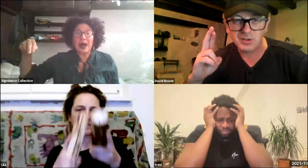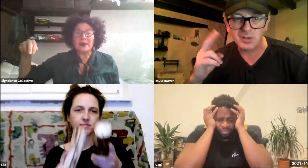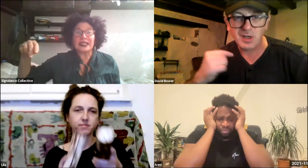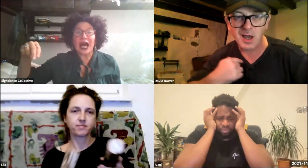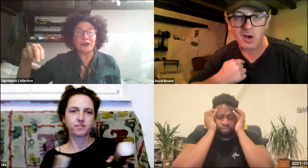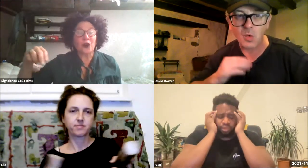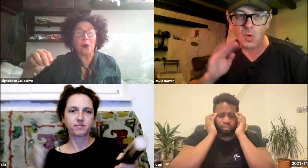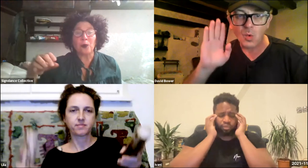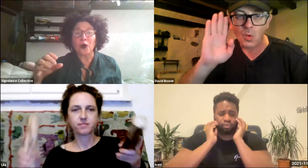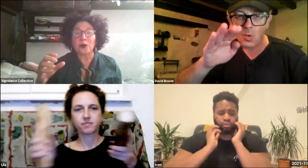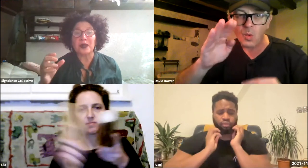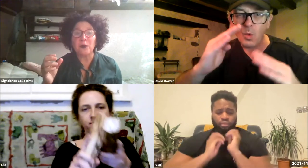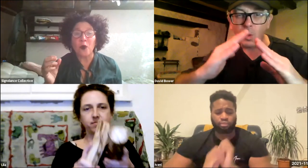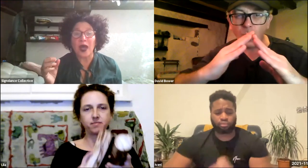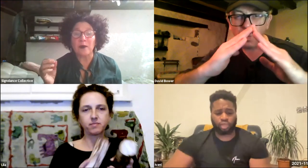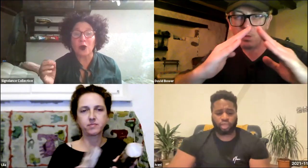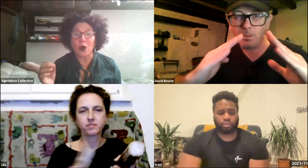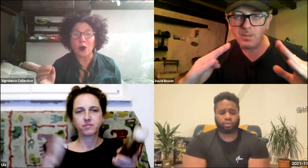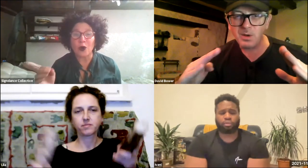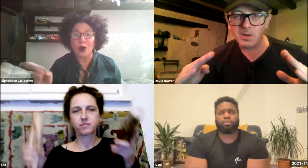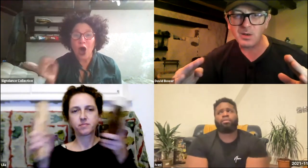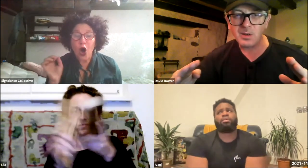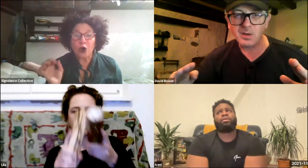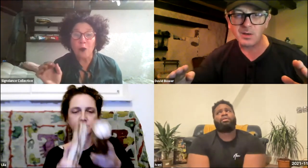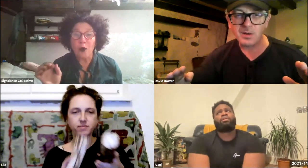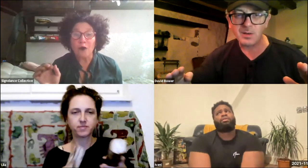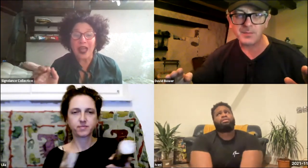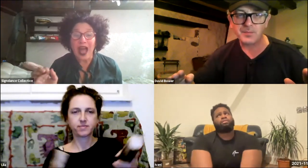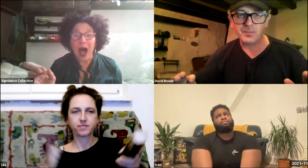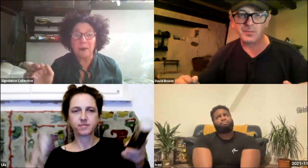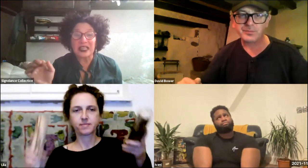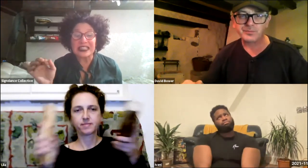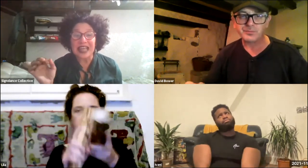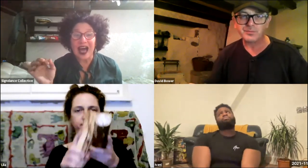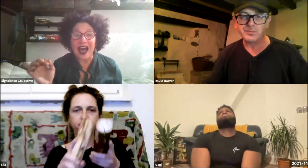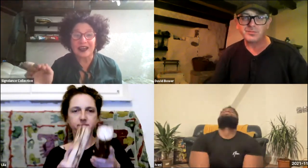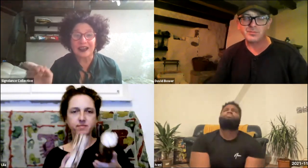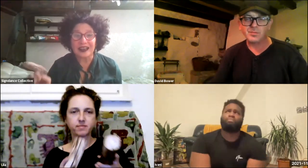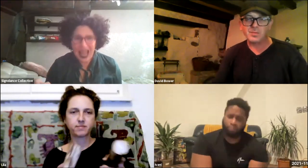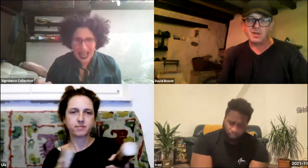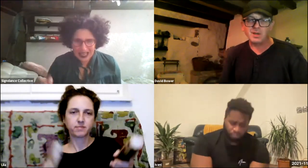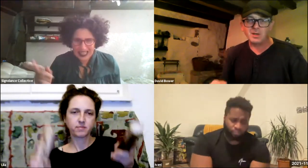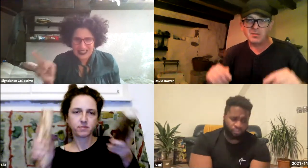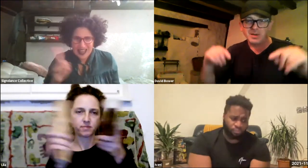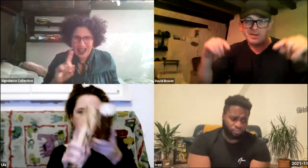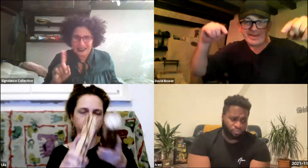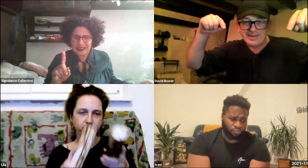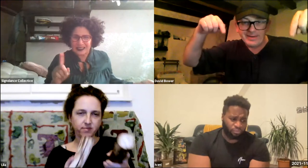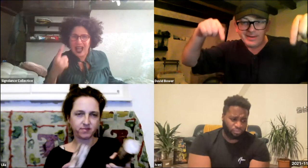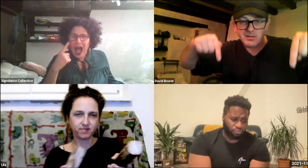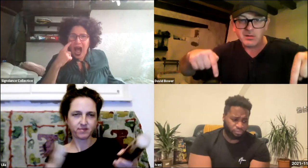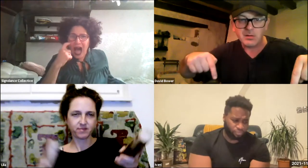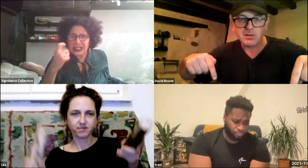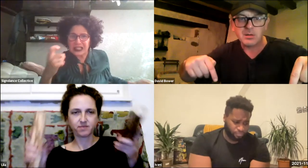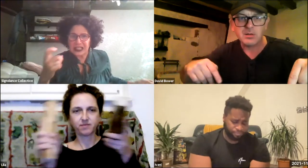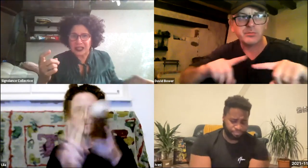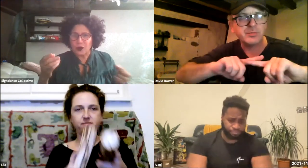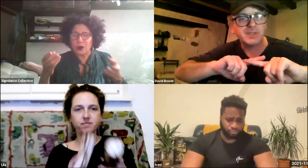which is a little hand symbol on your controls. But in the meantime, yes, what does Oriente Plus translate to in